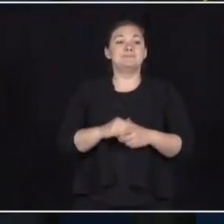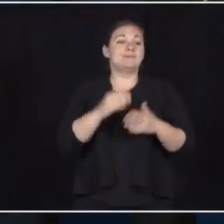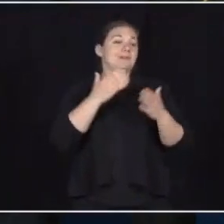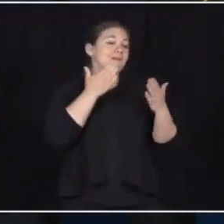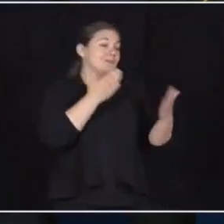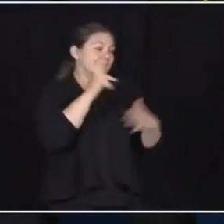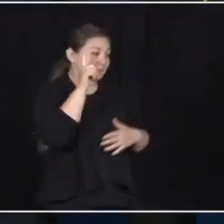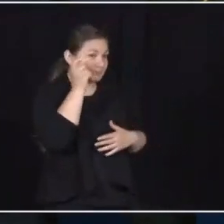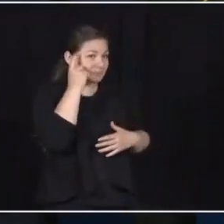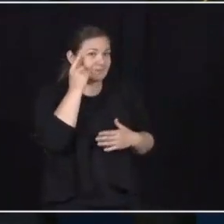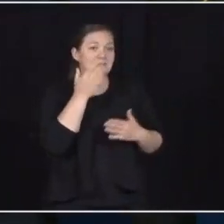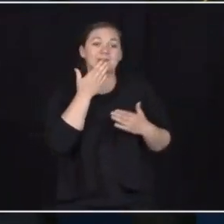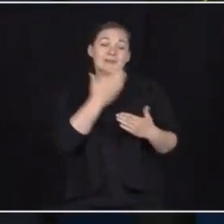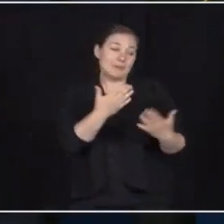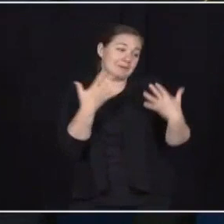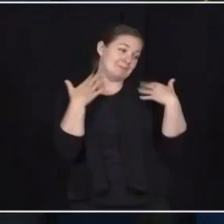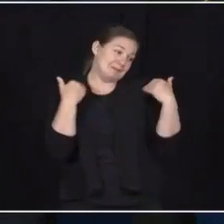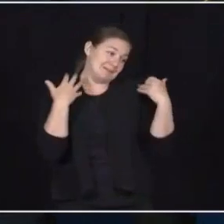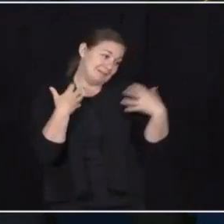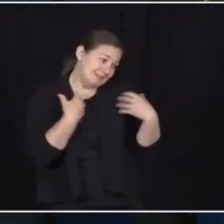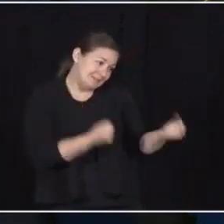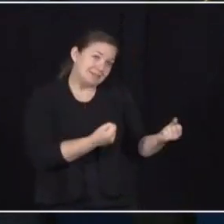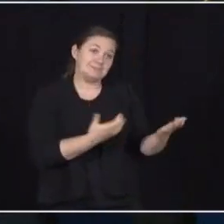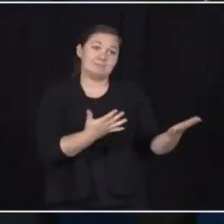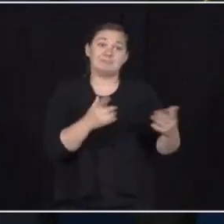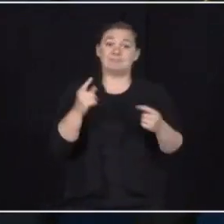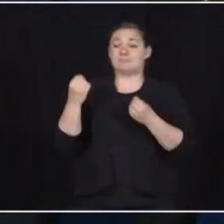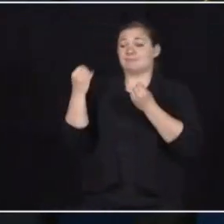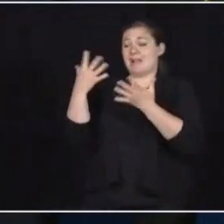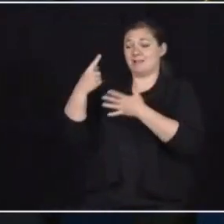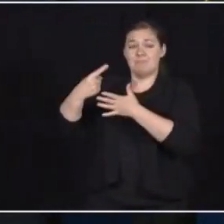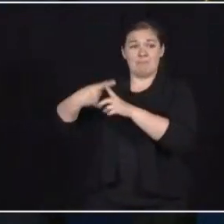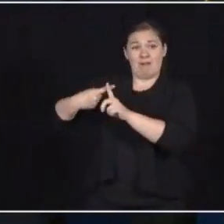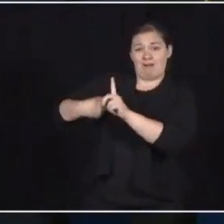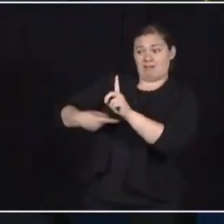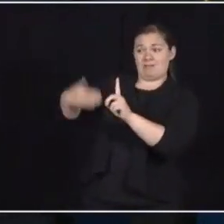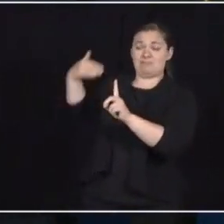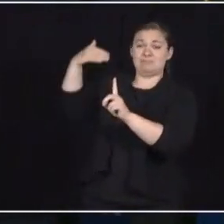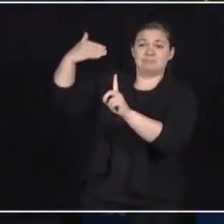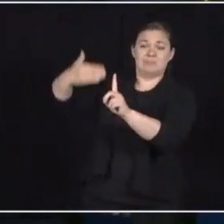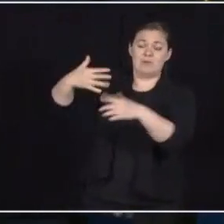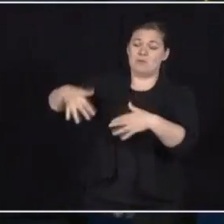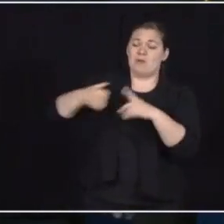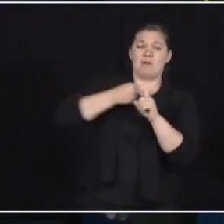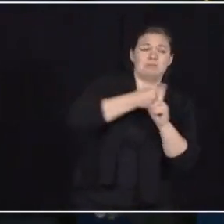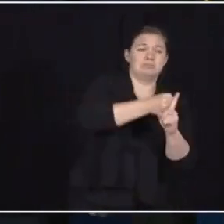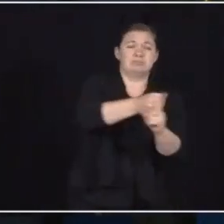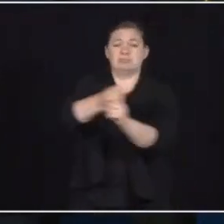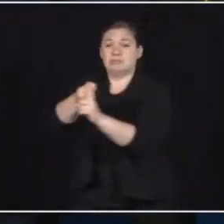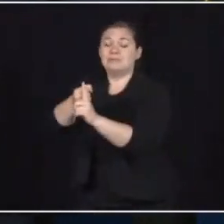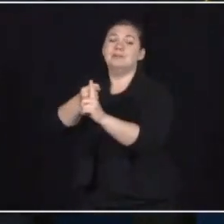Thank you, Premier, thank you Minister Elliott. The past few months have had a devastating impact on a terrace heritage sport, tourism and